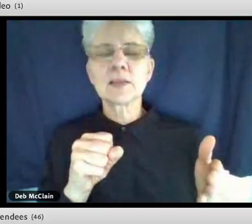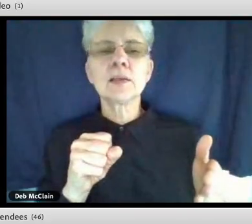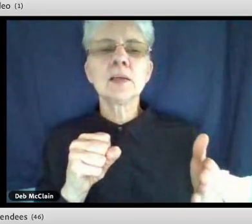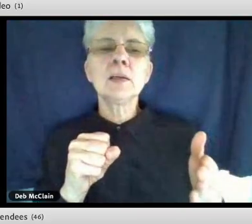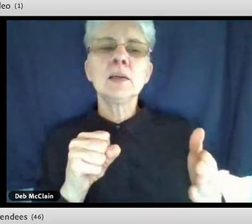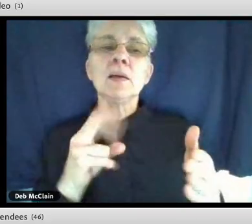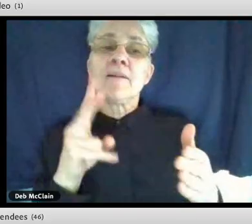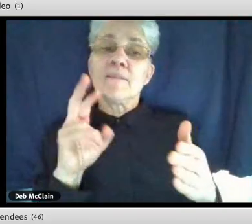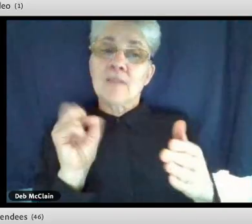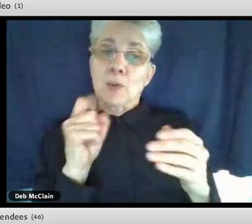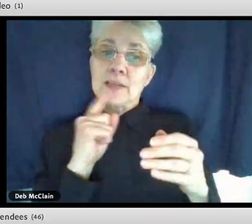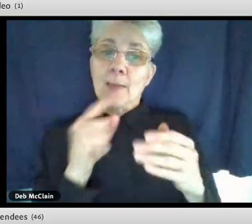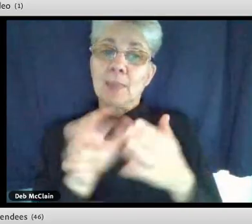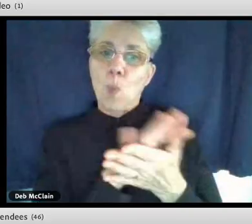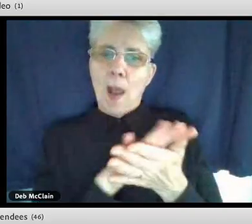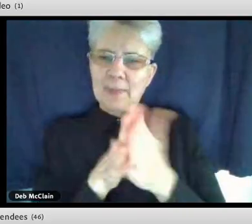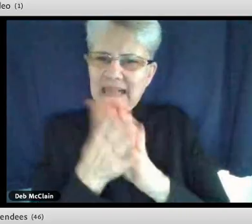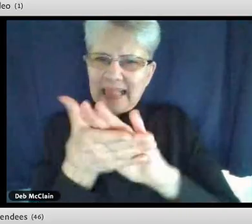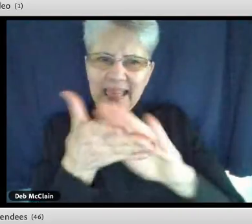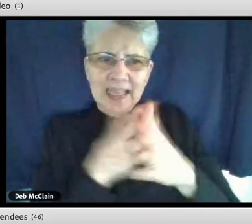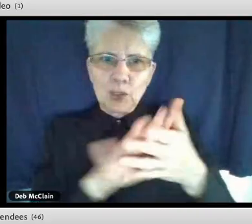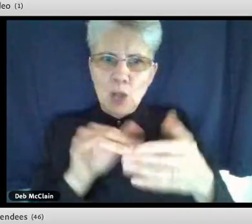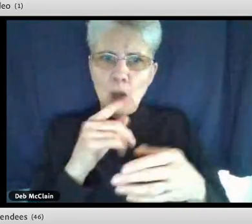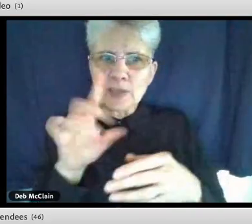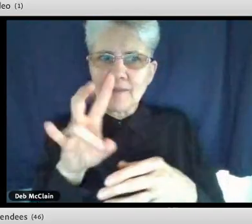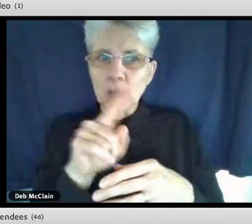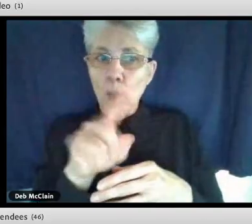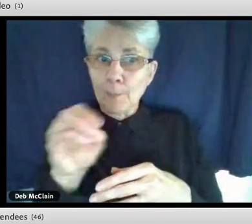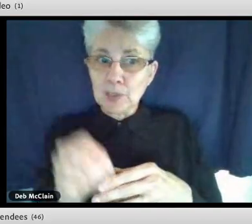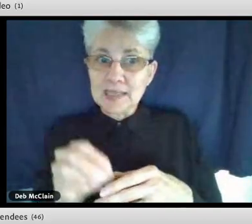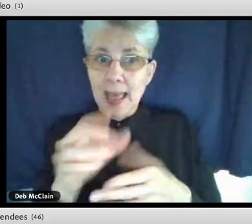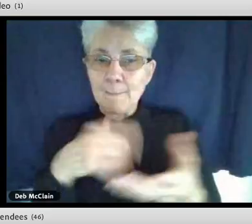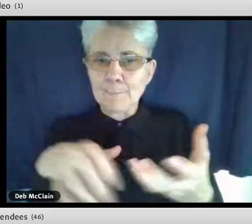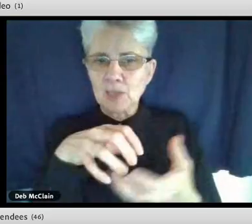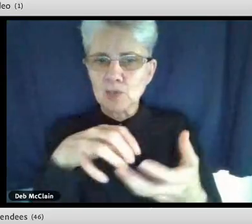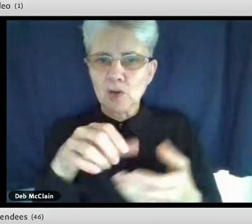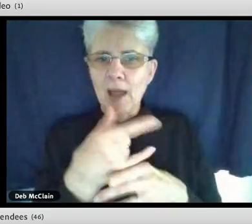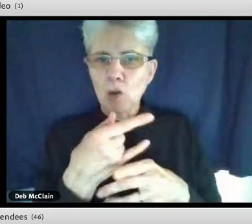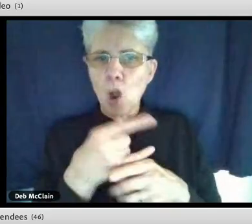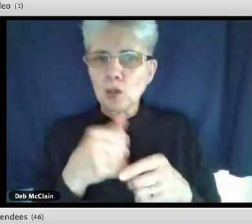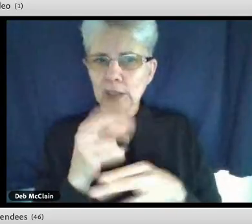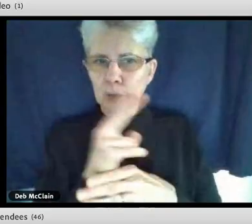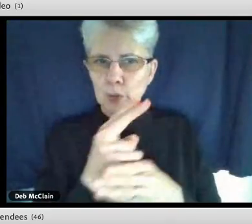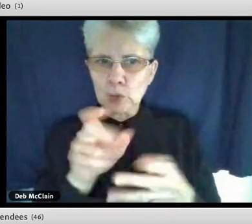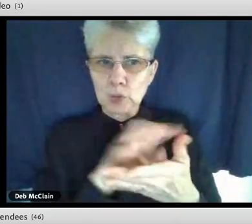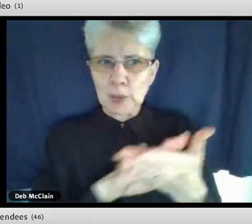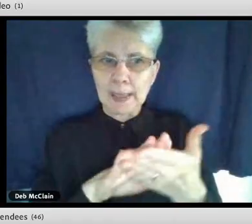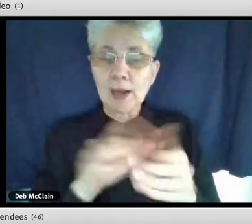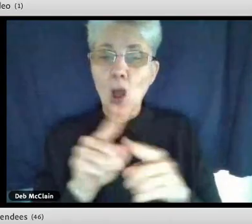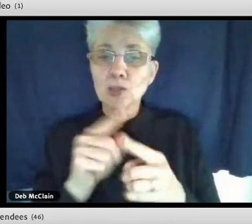with a 71-percent mixture of alcohol, and so also handwashing. You know, science is on it.